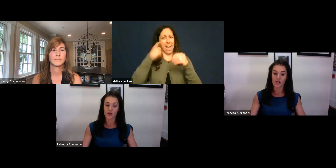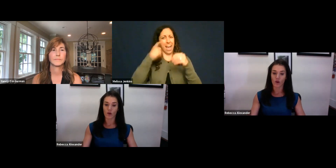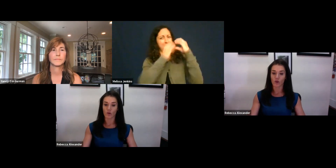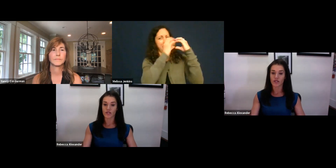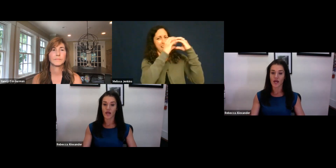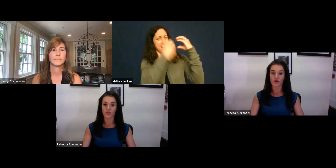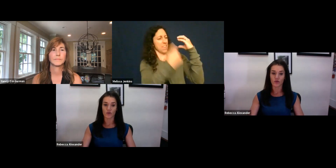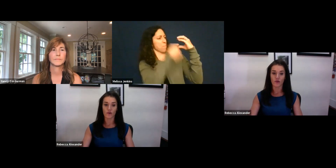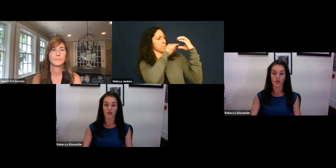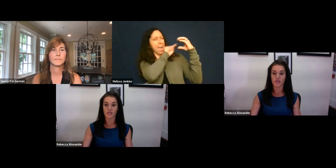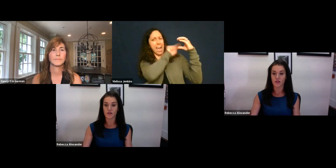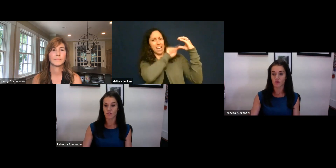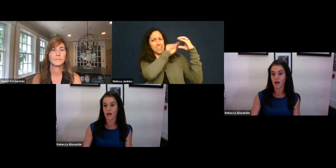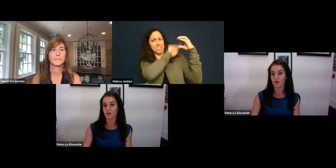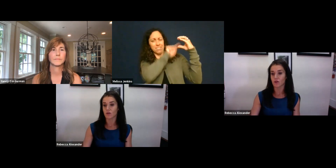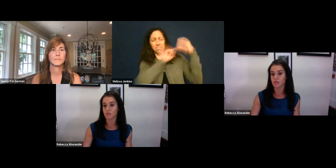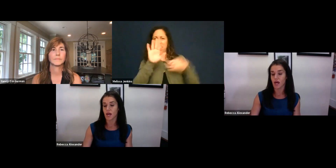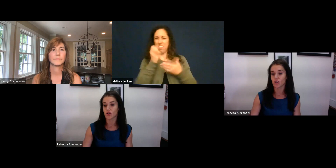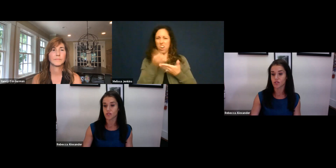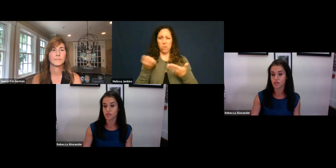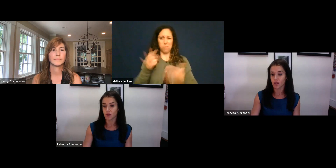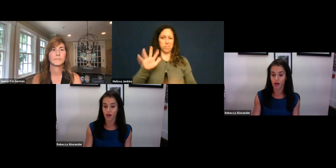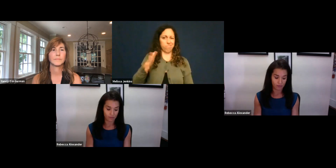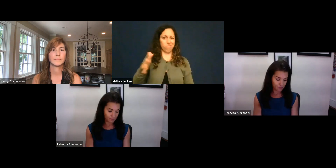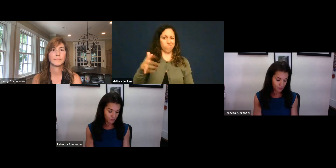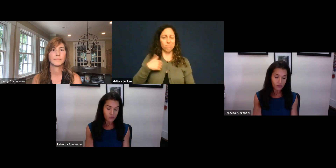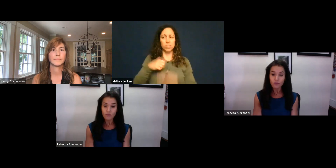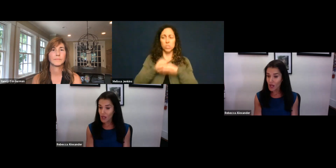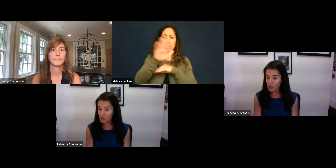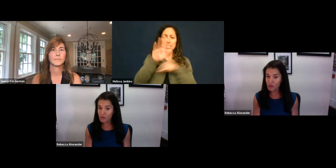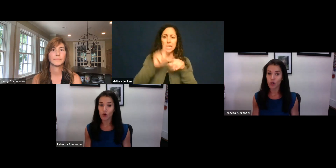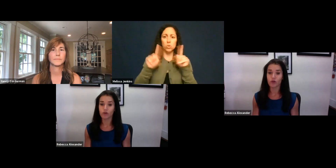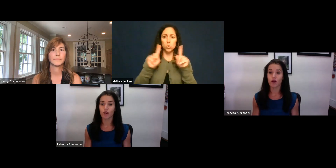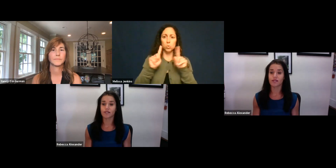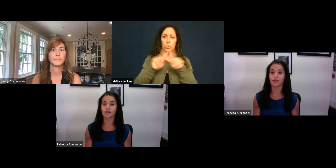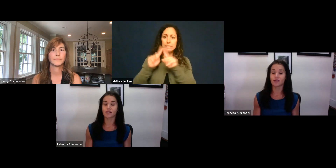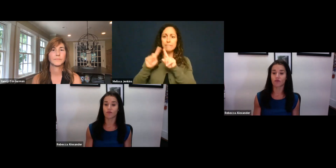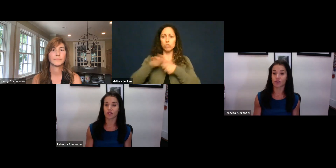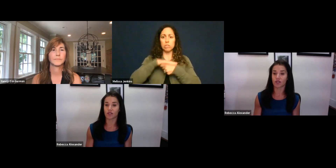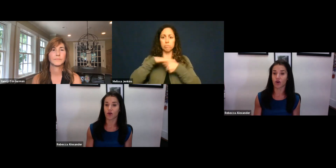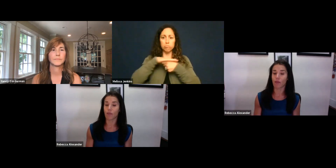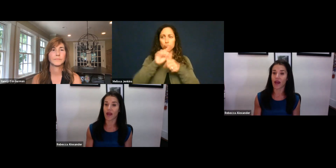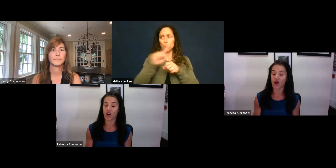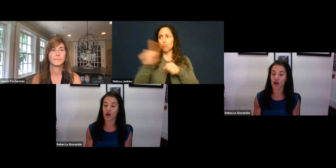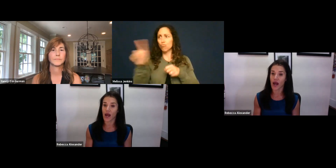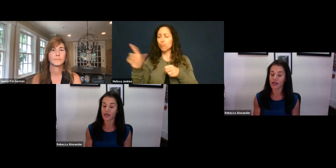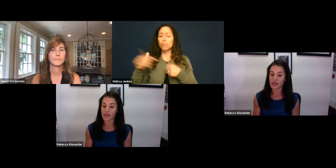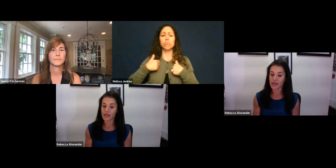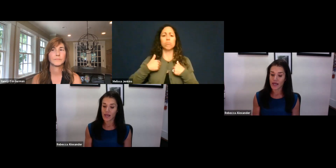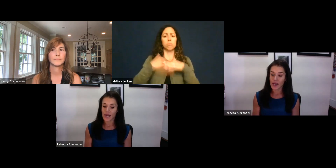So we were sent to various different medical centers. I was born and raised in the San Francisco Bay Area,